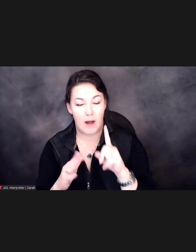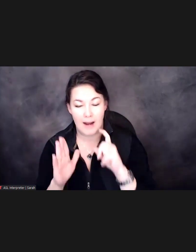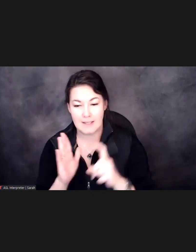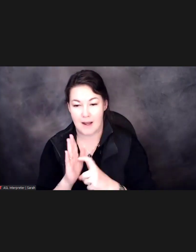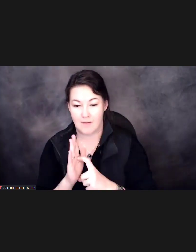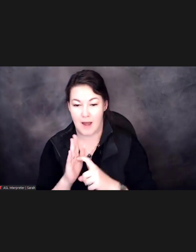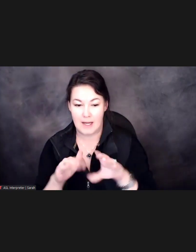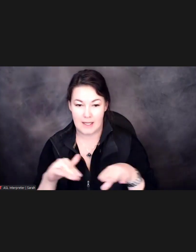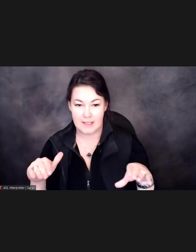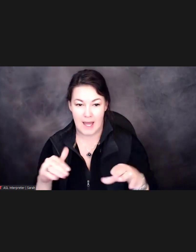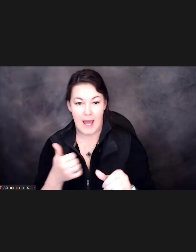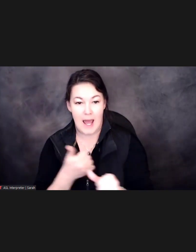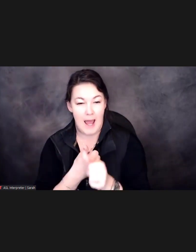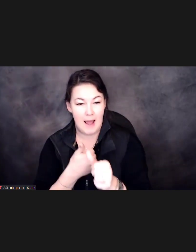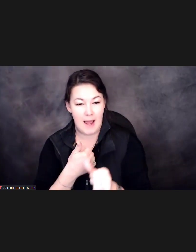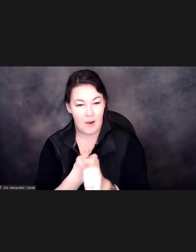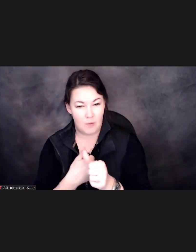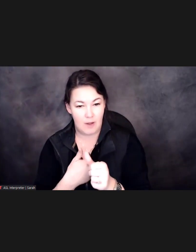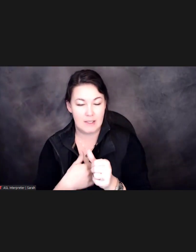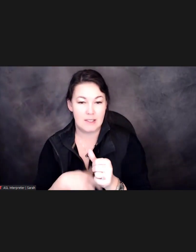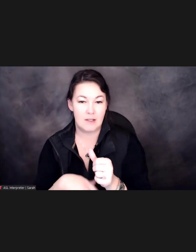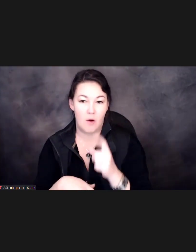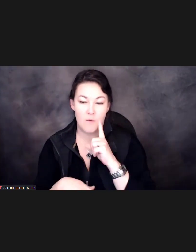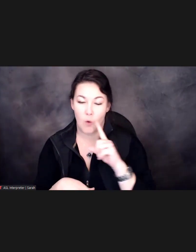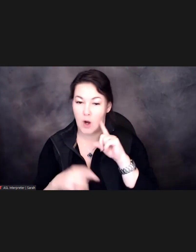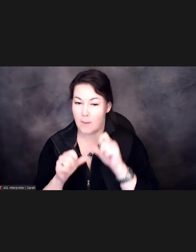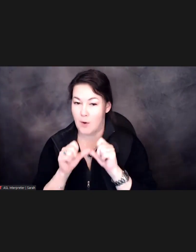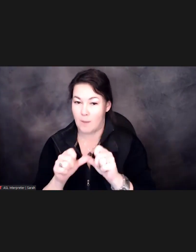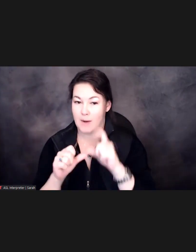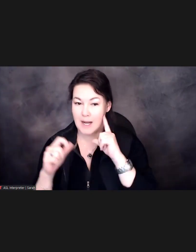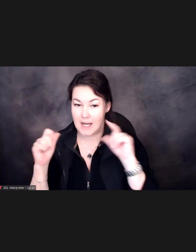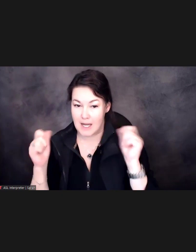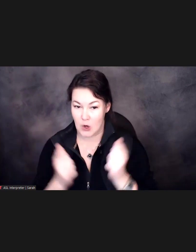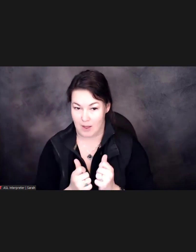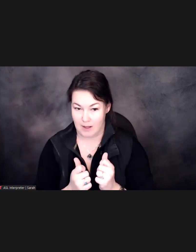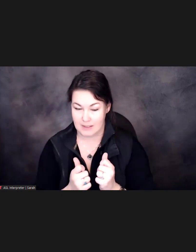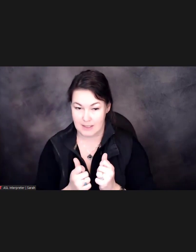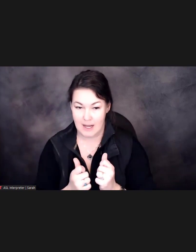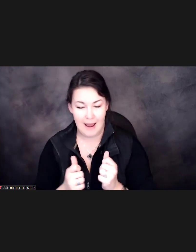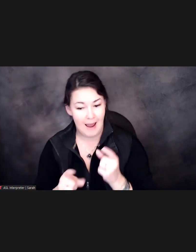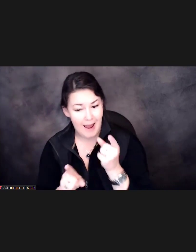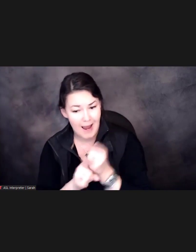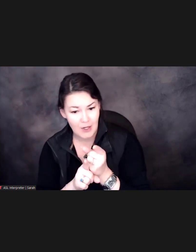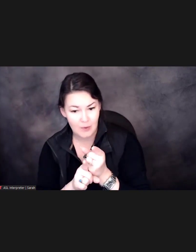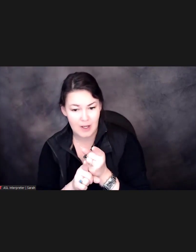because it's accurate, um, it's quick and easy.